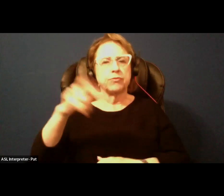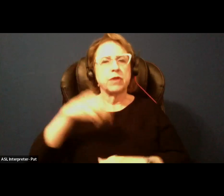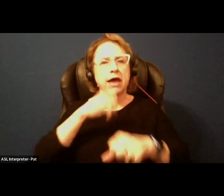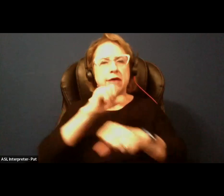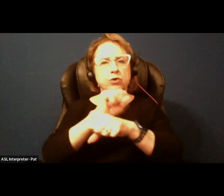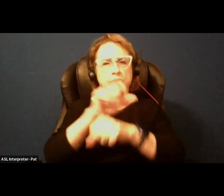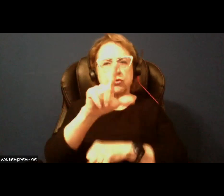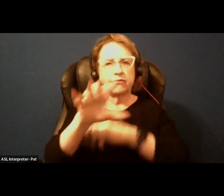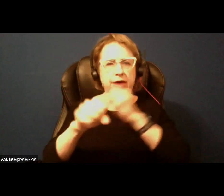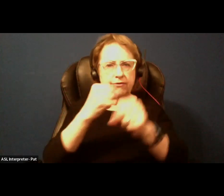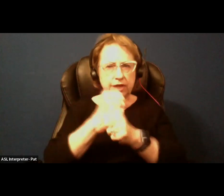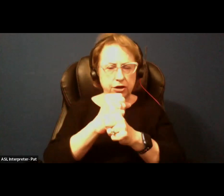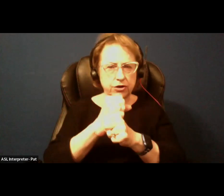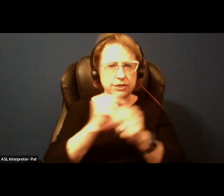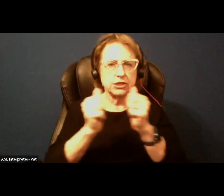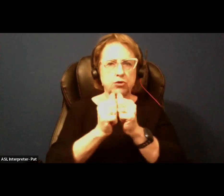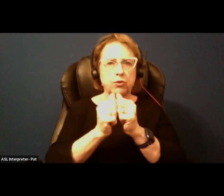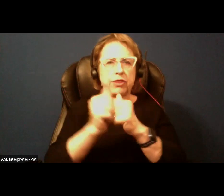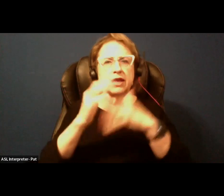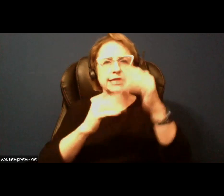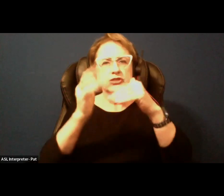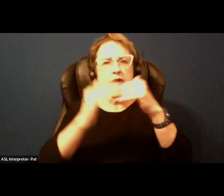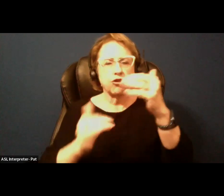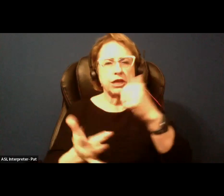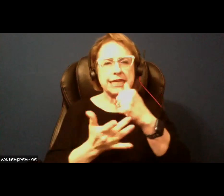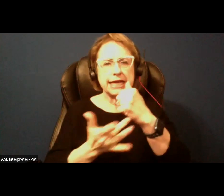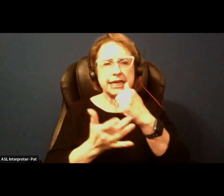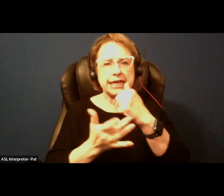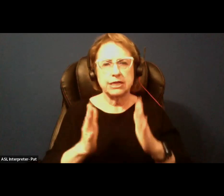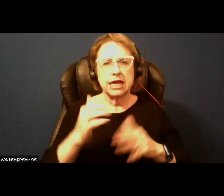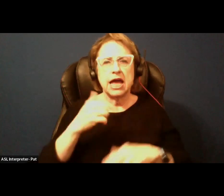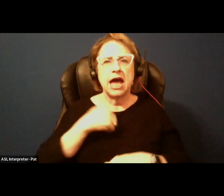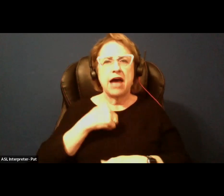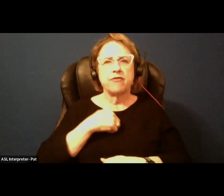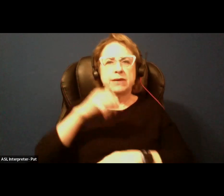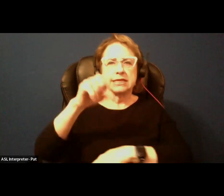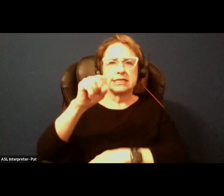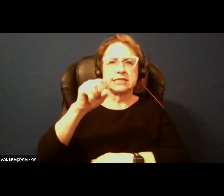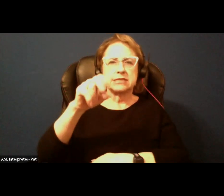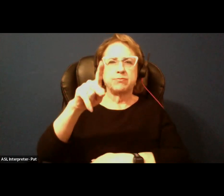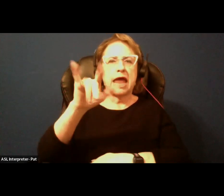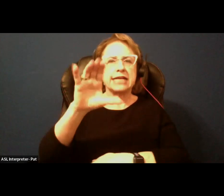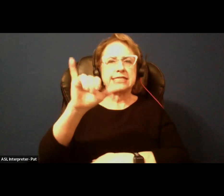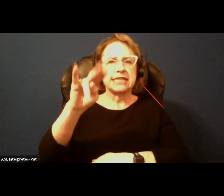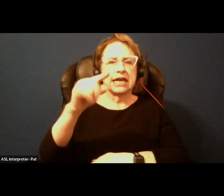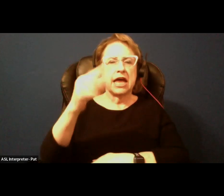California as a construction technician. I've been splicing fiber for about 20 years. I'm also the